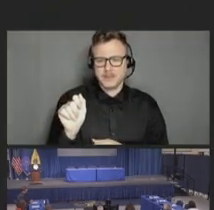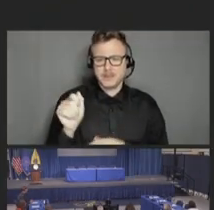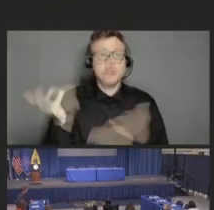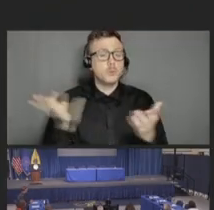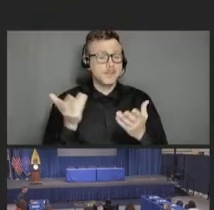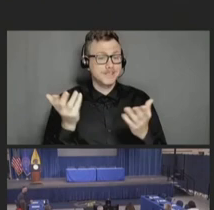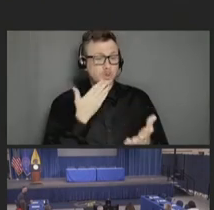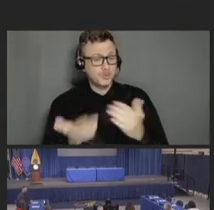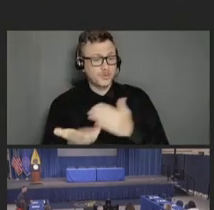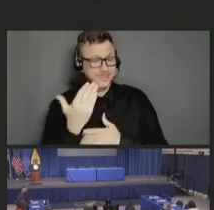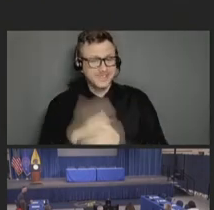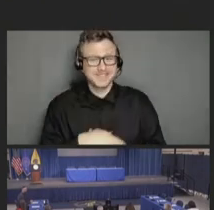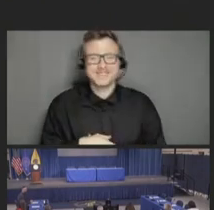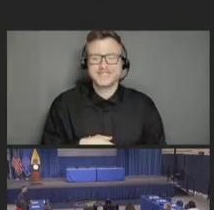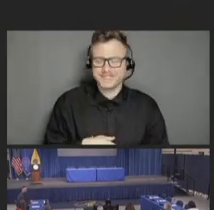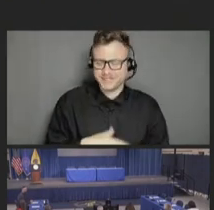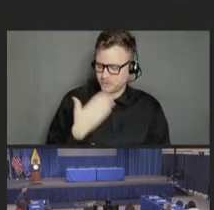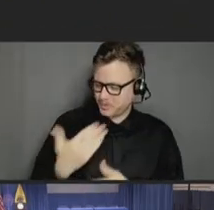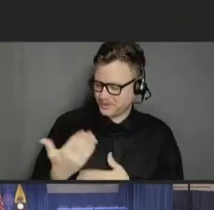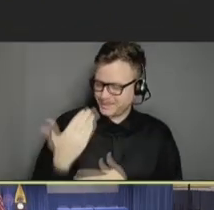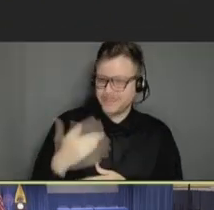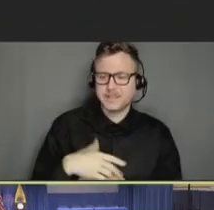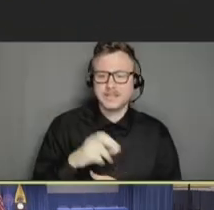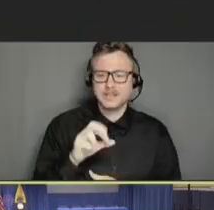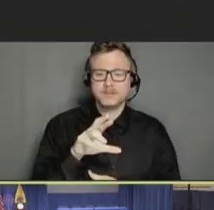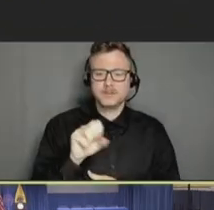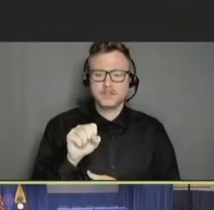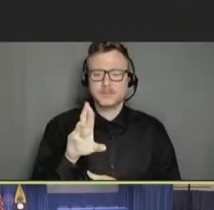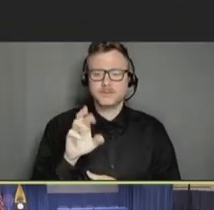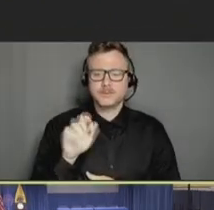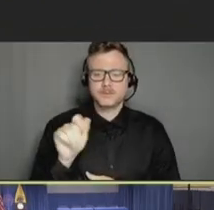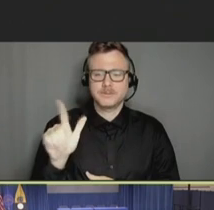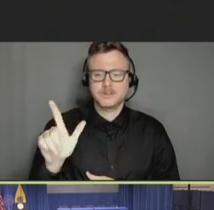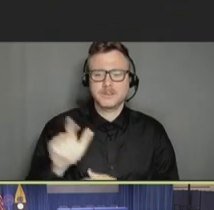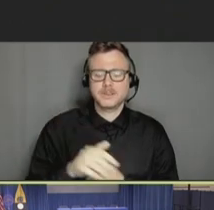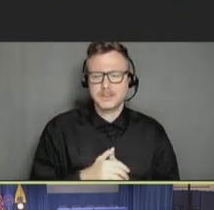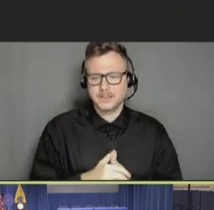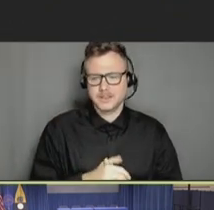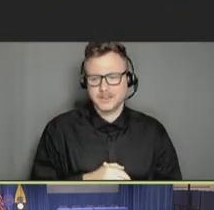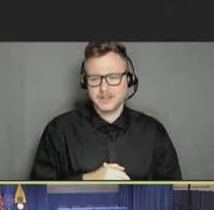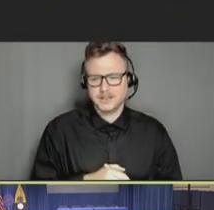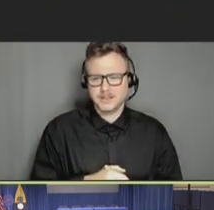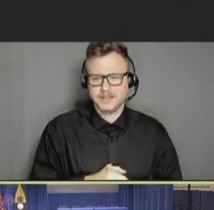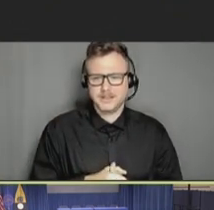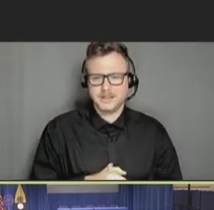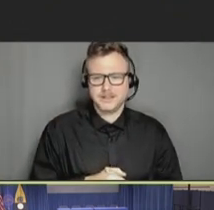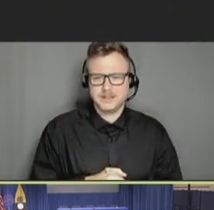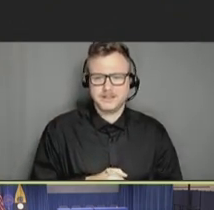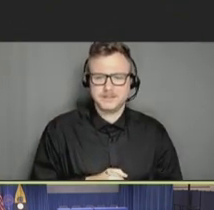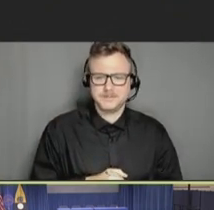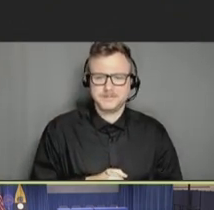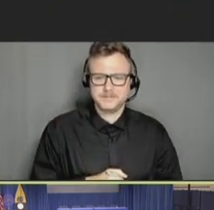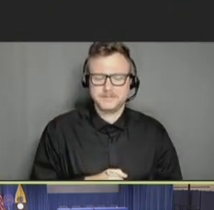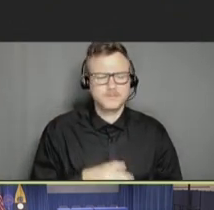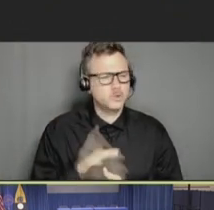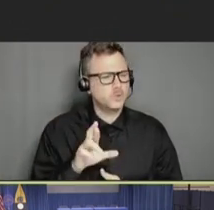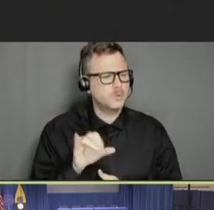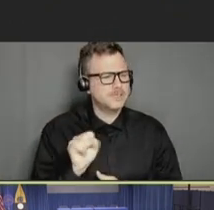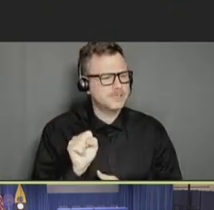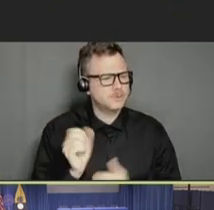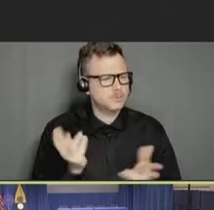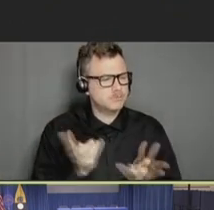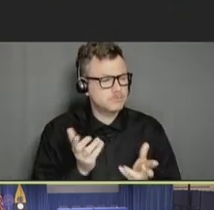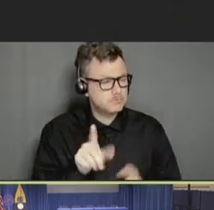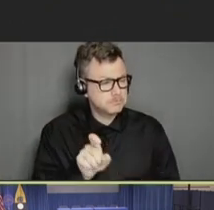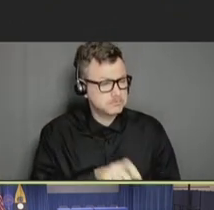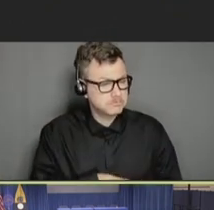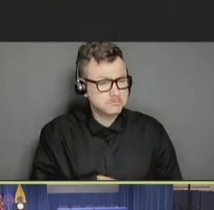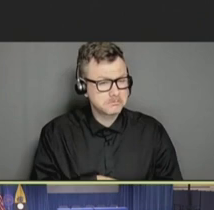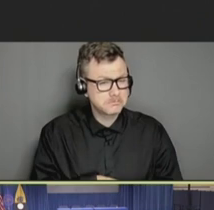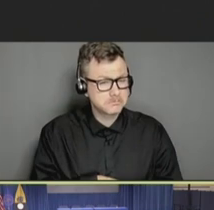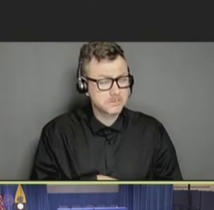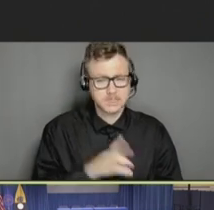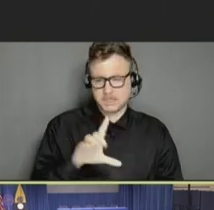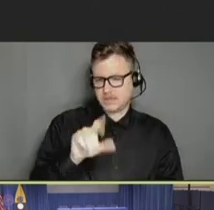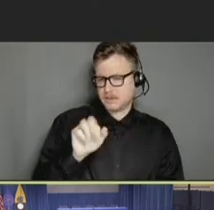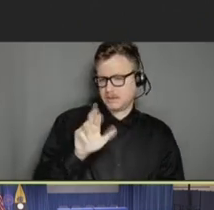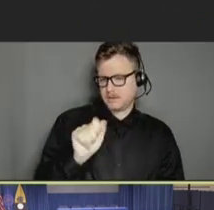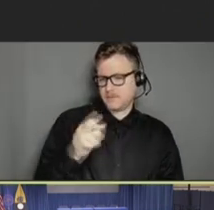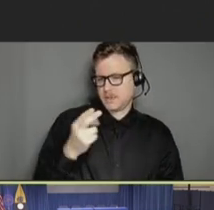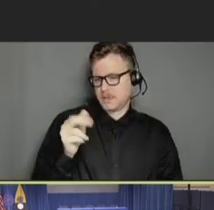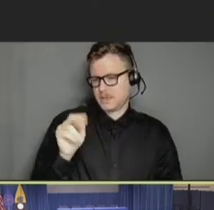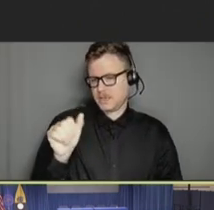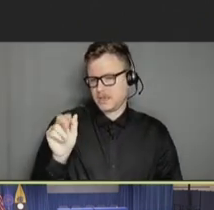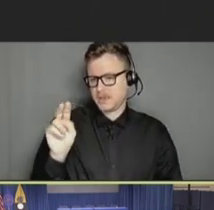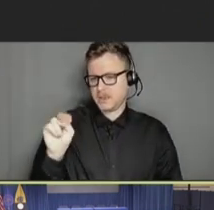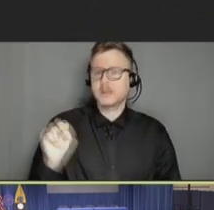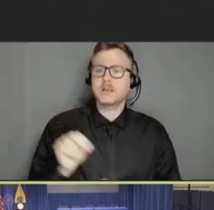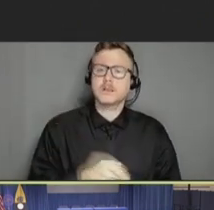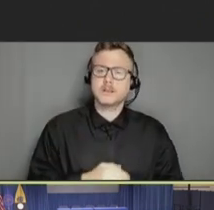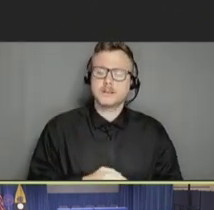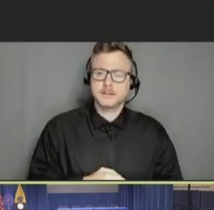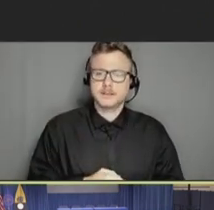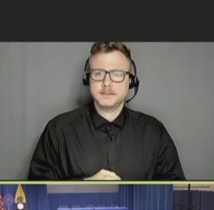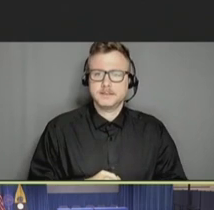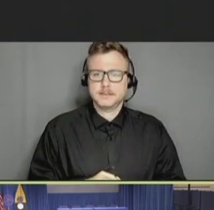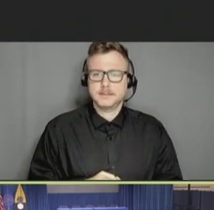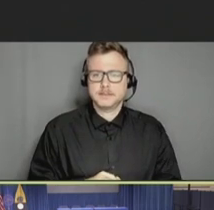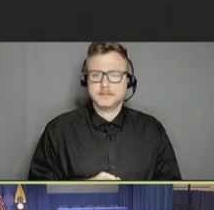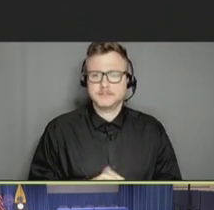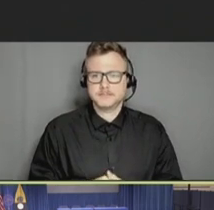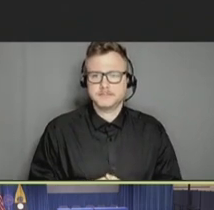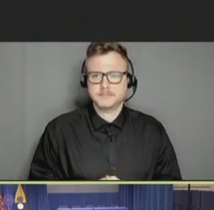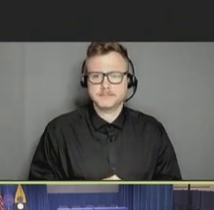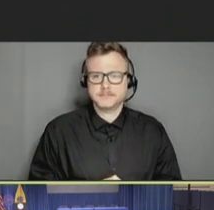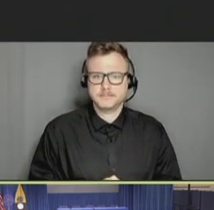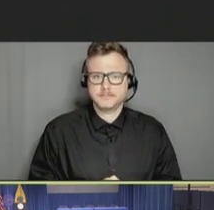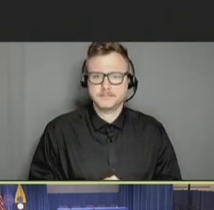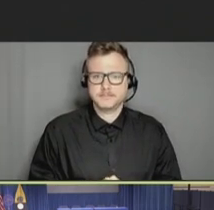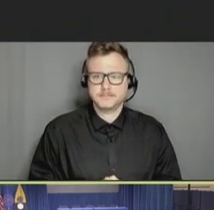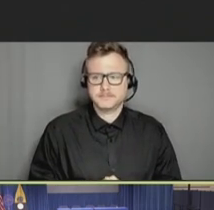Ann Aikin: Good morning. Chris Regal [spelled phonetically]? Chris, are you on? Claire Hannan?